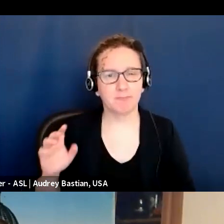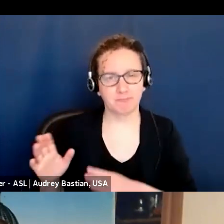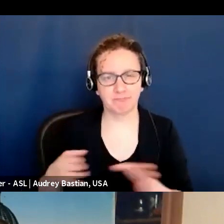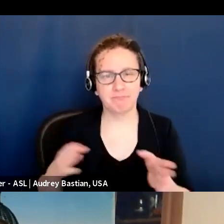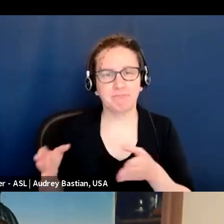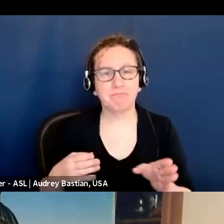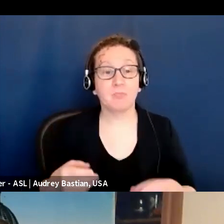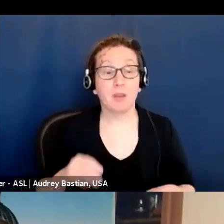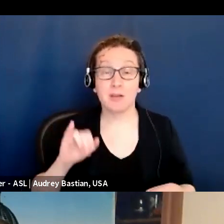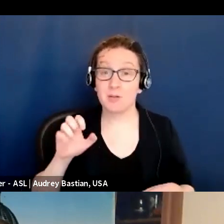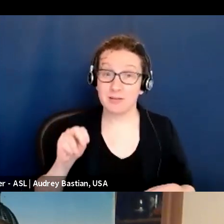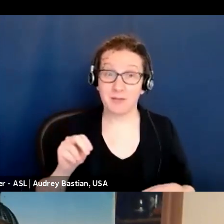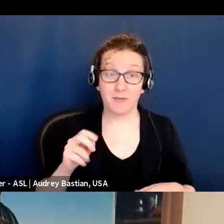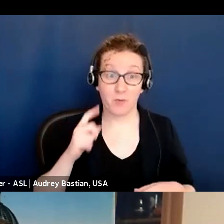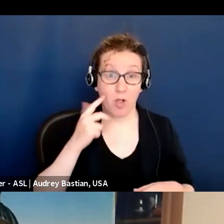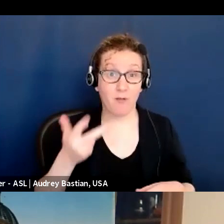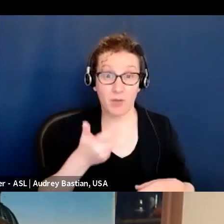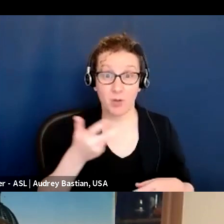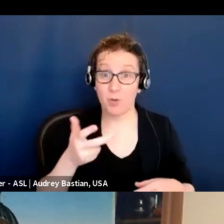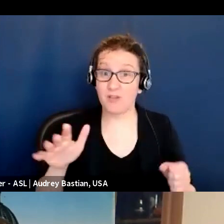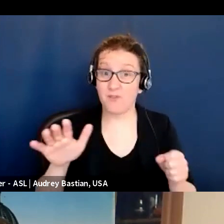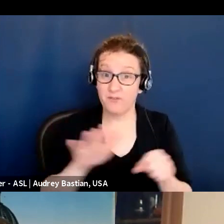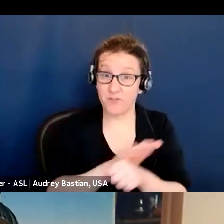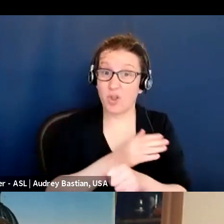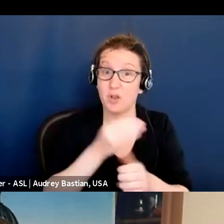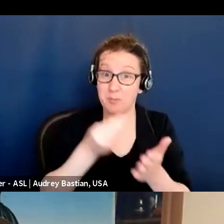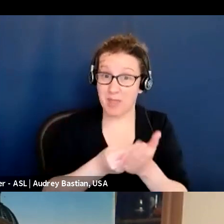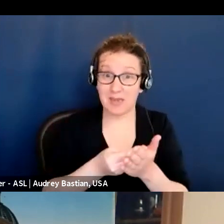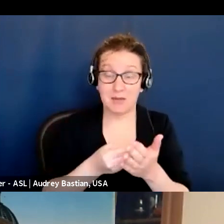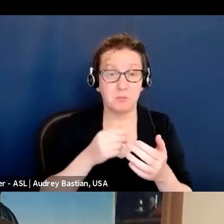are fully funded opportunities for all of you. If you apply for one of them or any other program